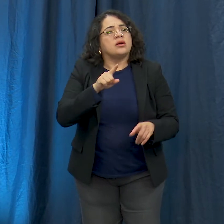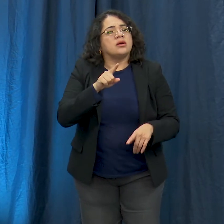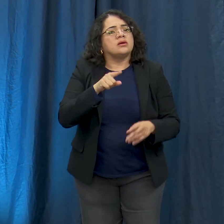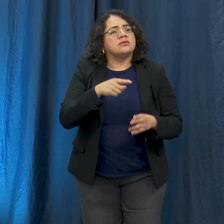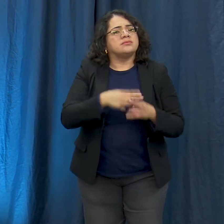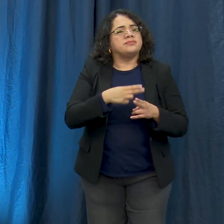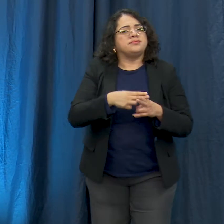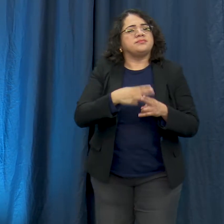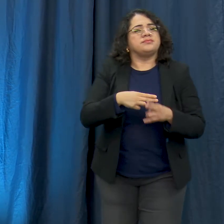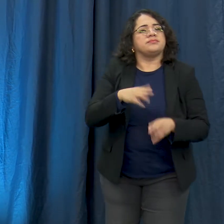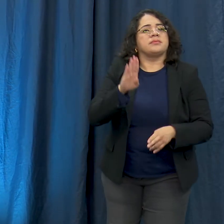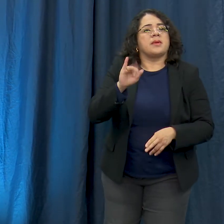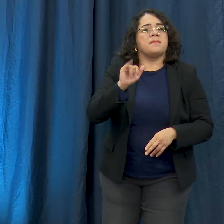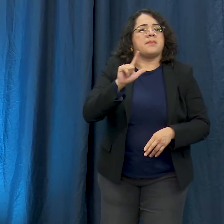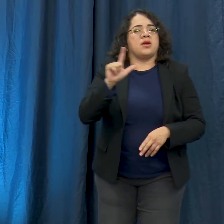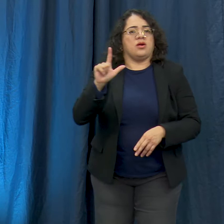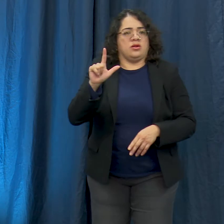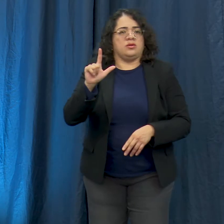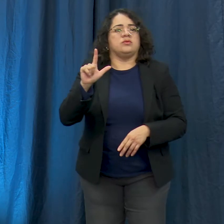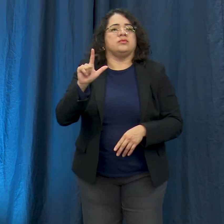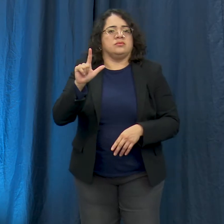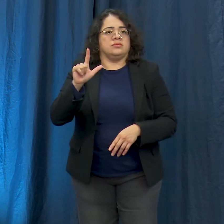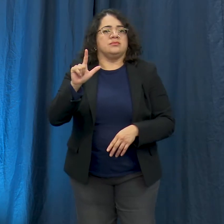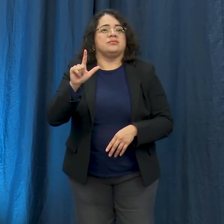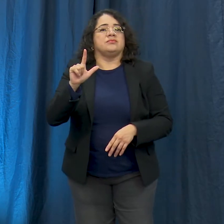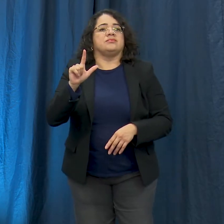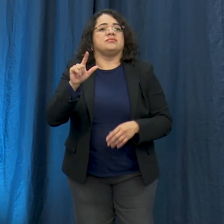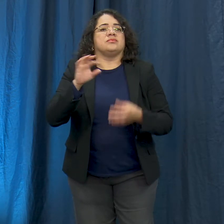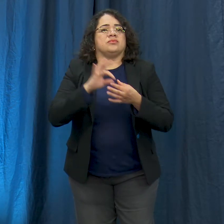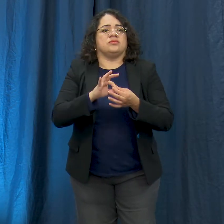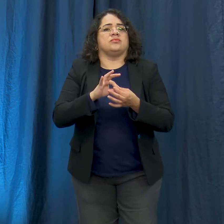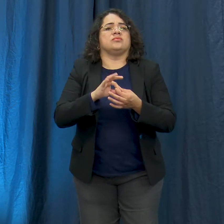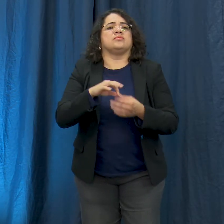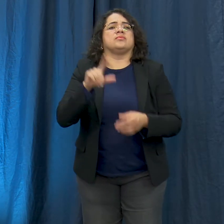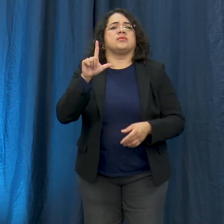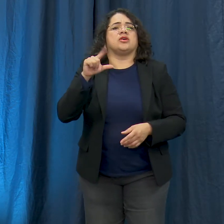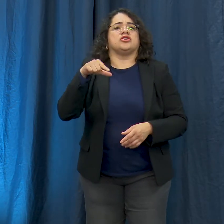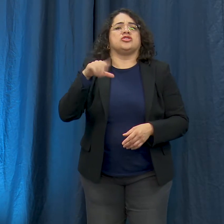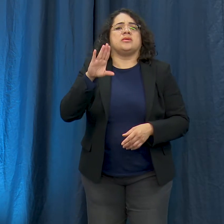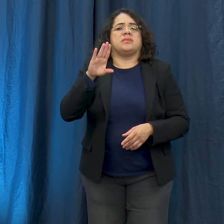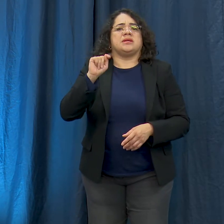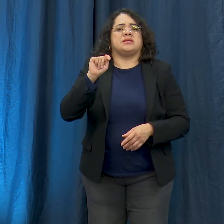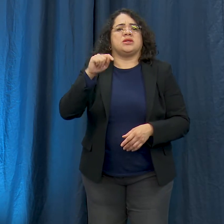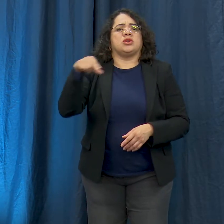impacts on the LGBTQ community earlier in the month in April who sent a letter to